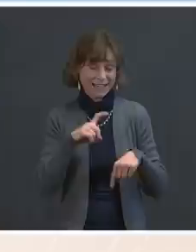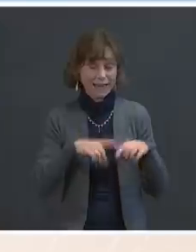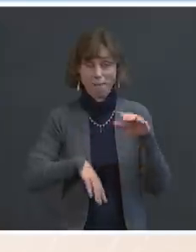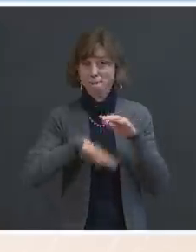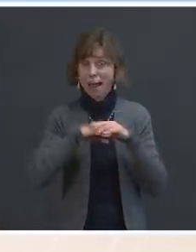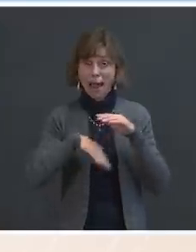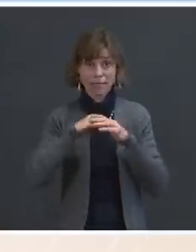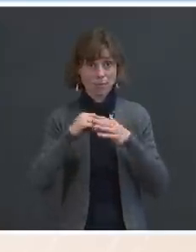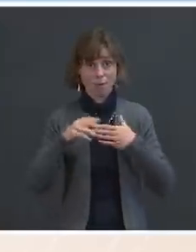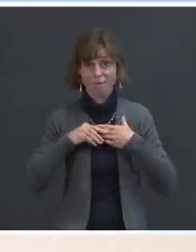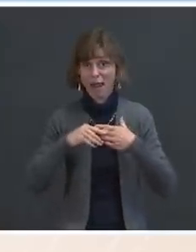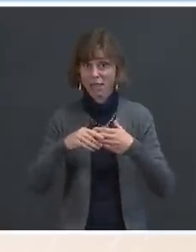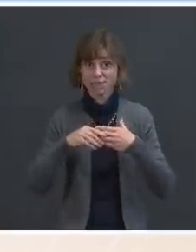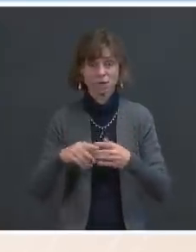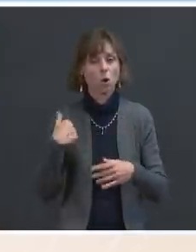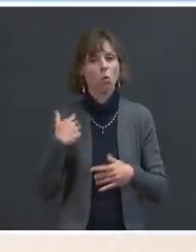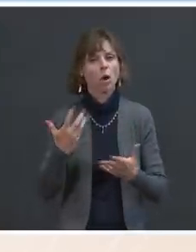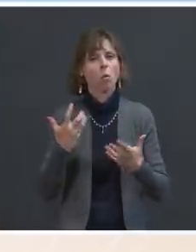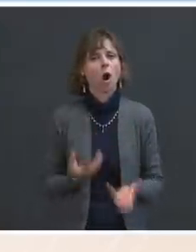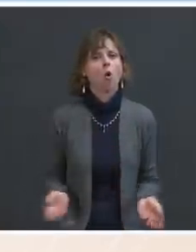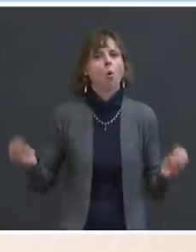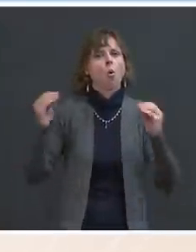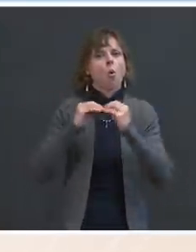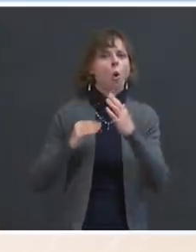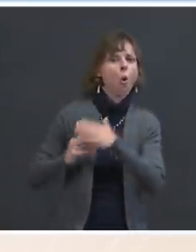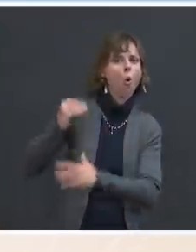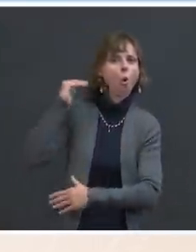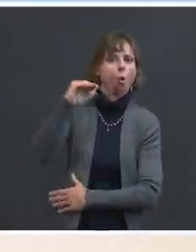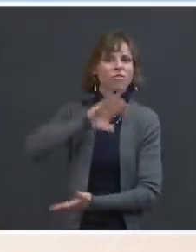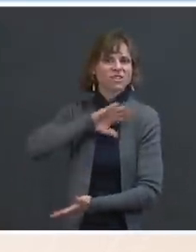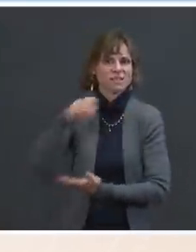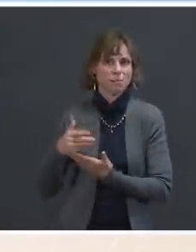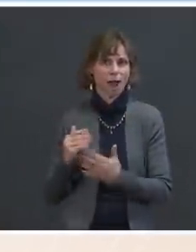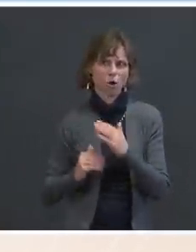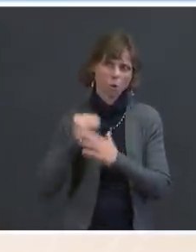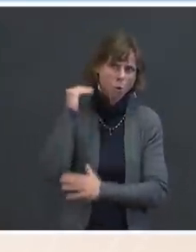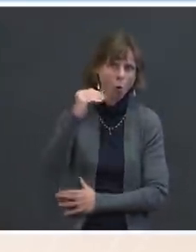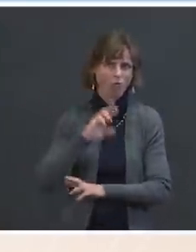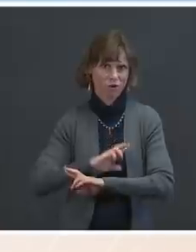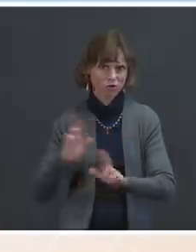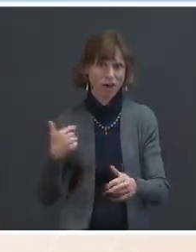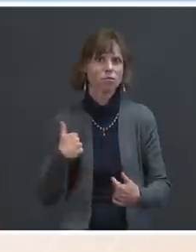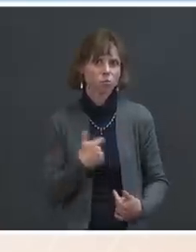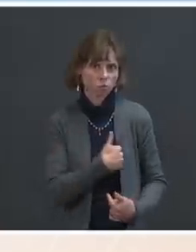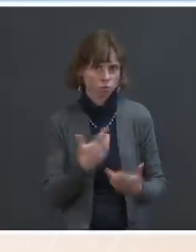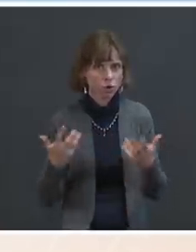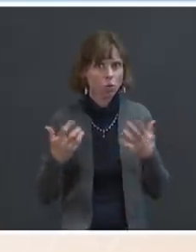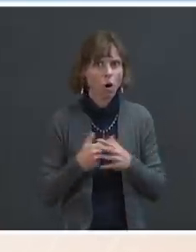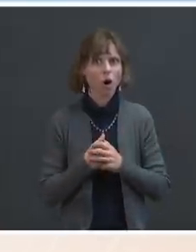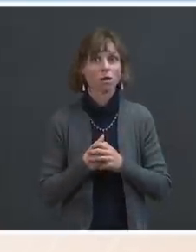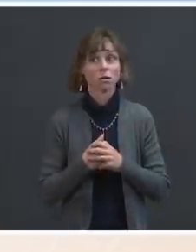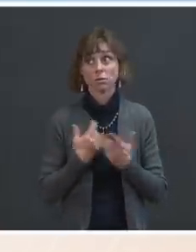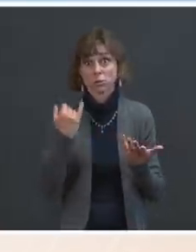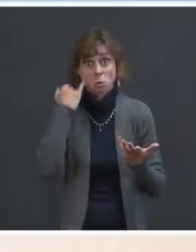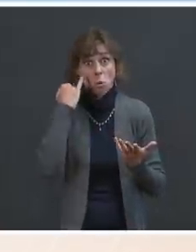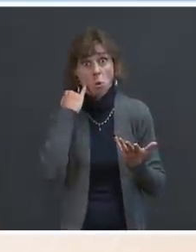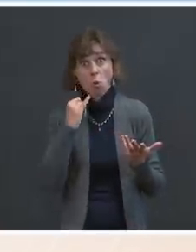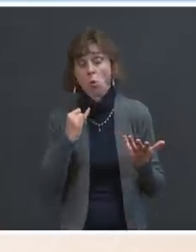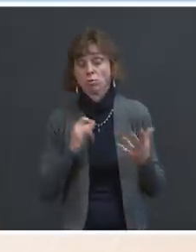We want to be oversupplied and over prepared. There's also a chance that we'll encounter an unexpected challenge on new need in our vaccination efforts,